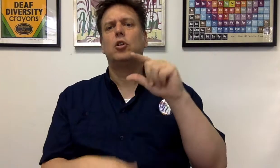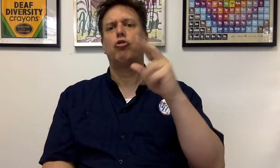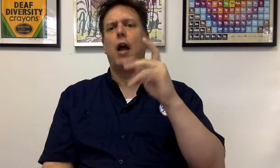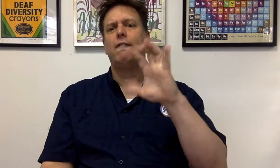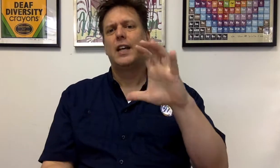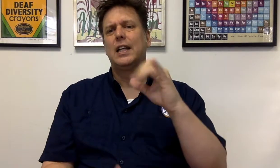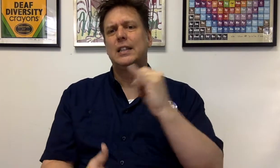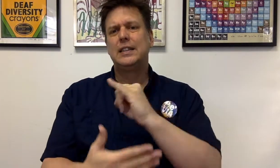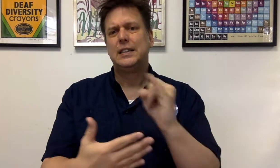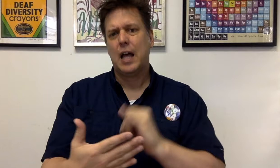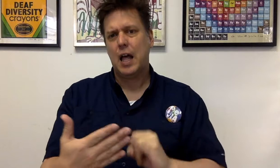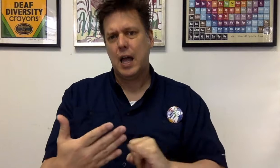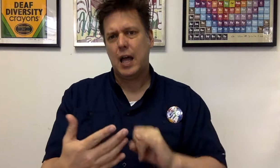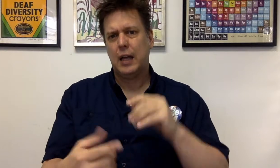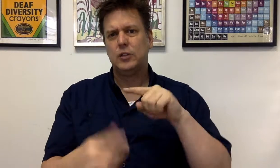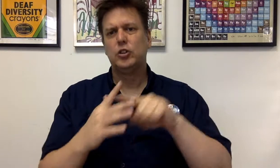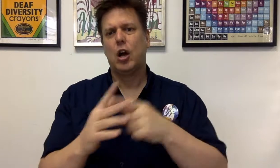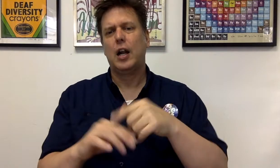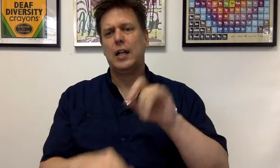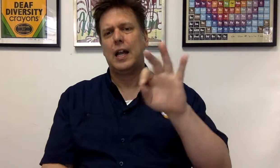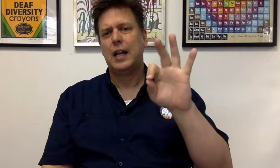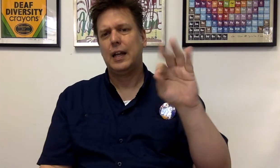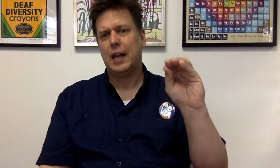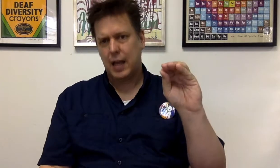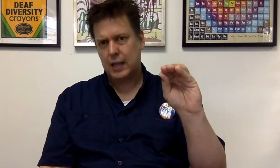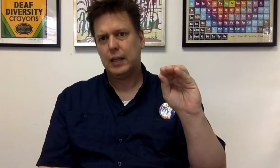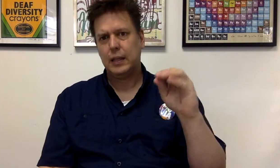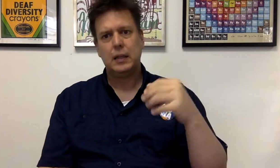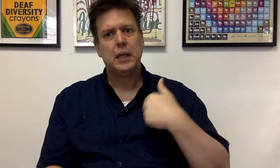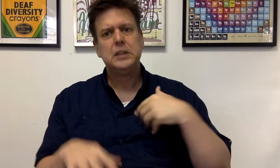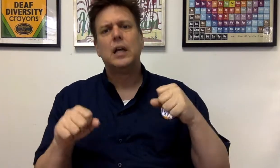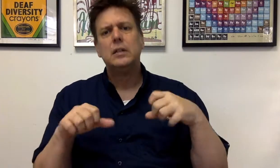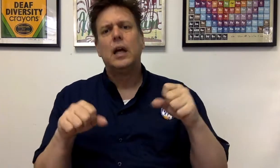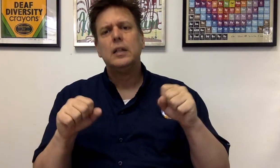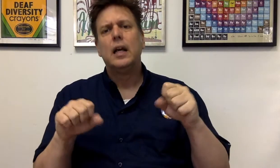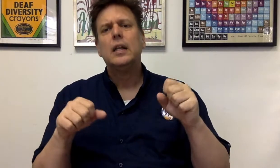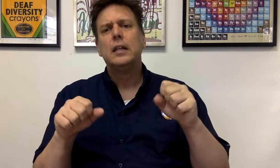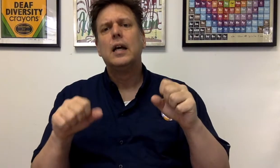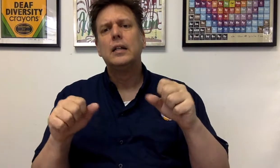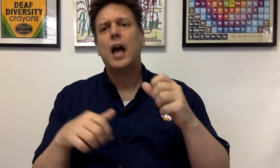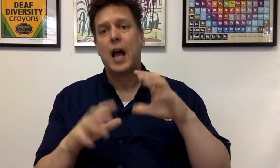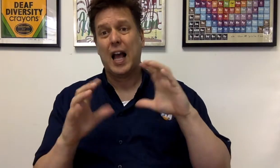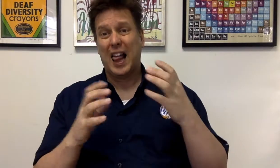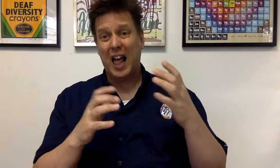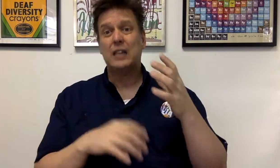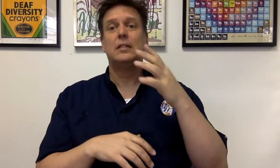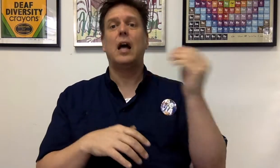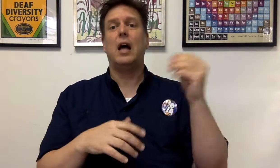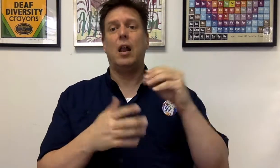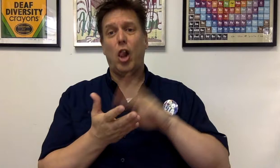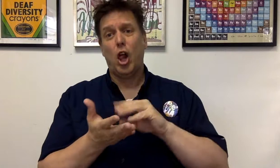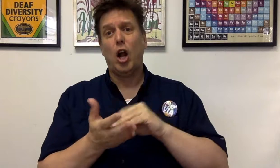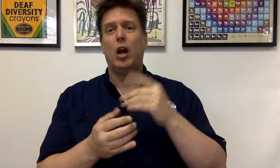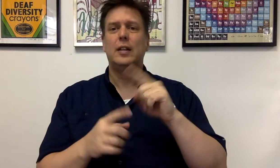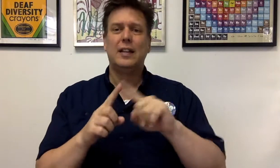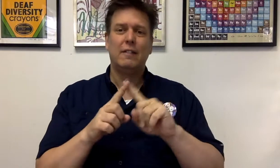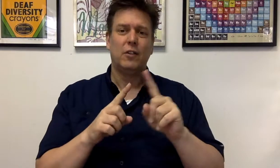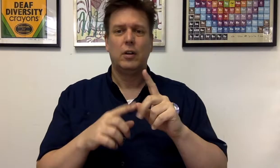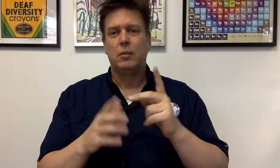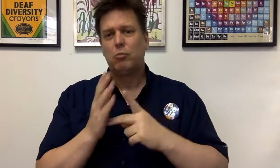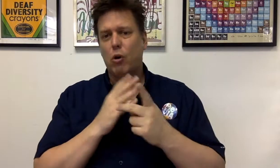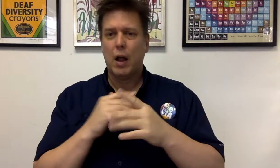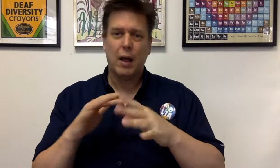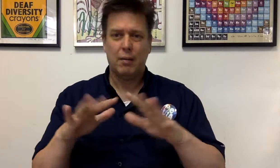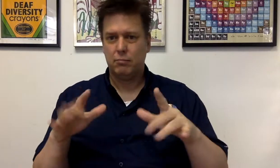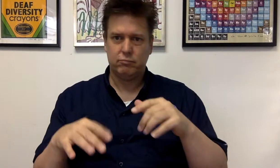classes in graphic design. In 1990 I took a variety of classes. I learned a